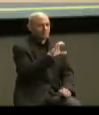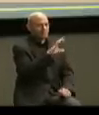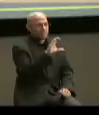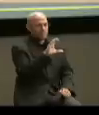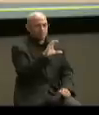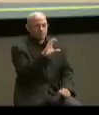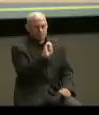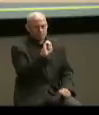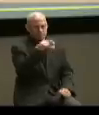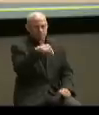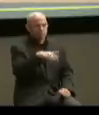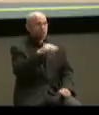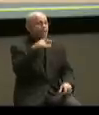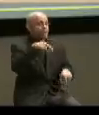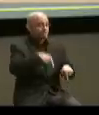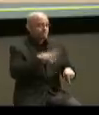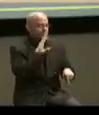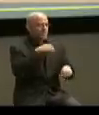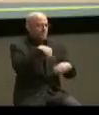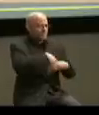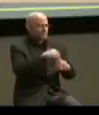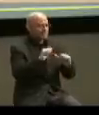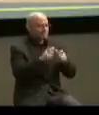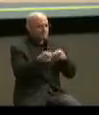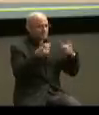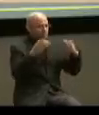TO BE IN THIS ADMINISTRATION WORKING FOR A PRESIDENT AND